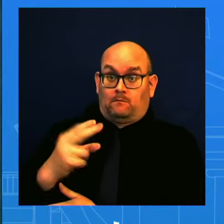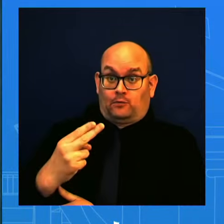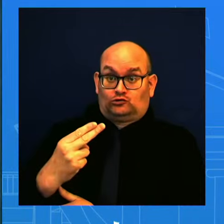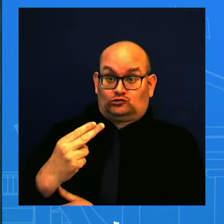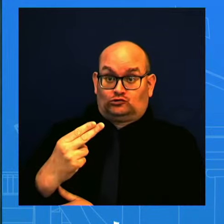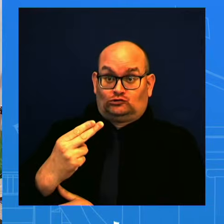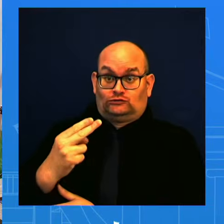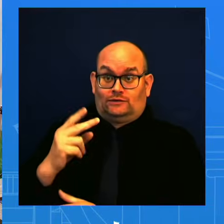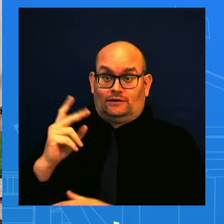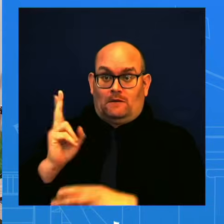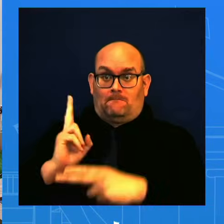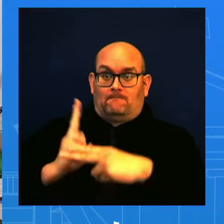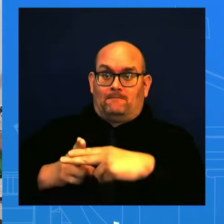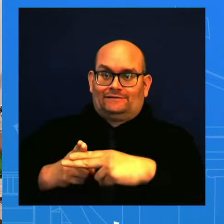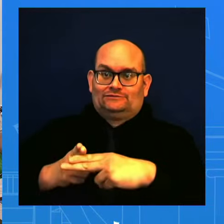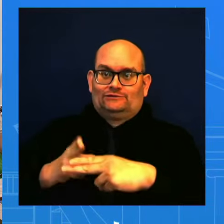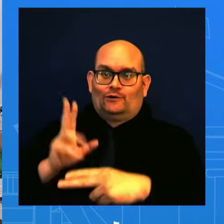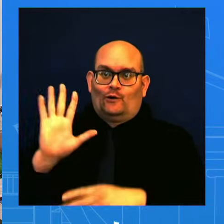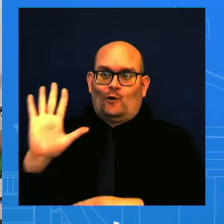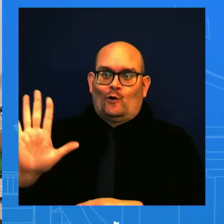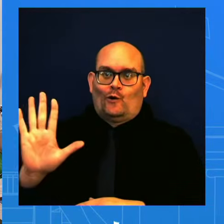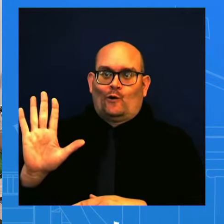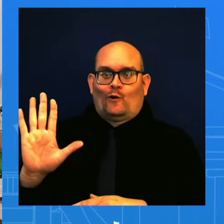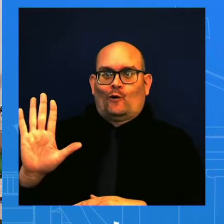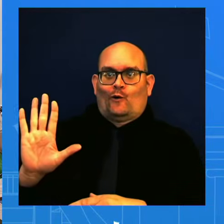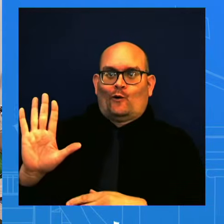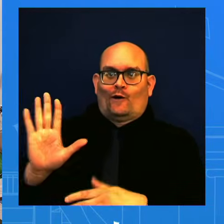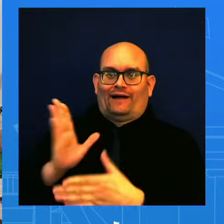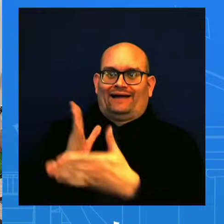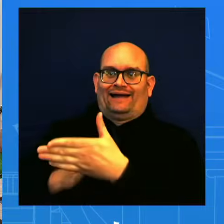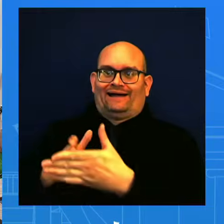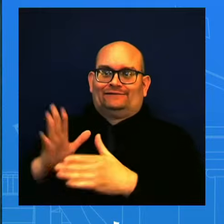and the Biden-Harris administration wants to continue to do and uphold.